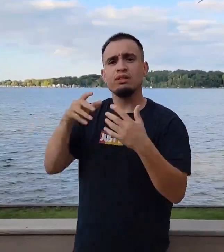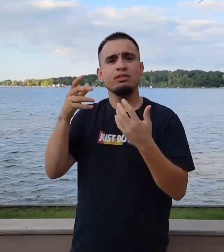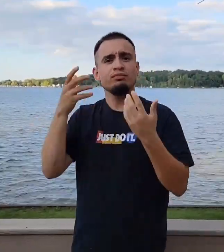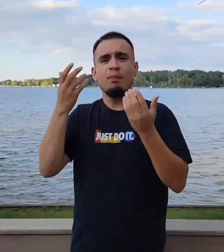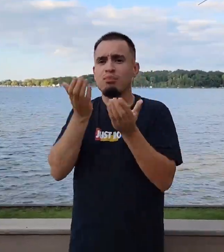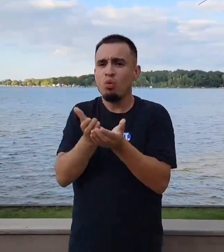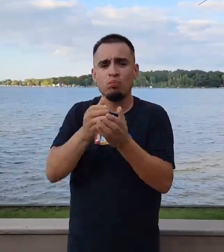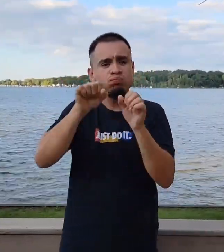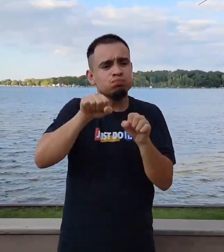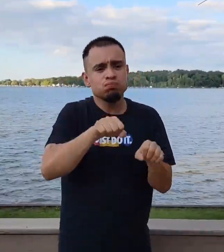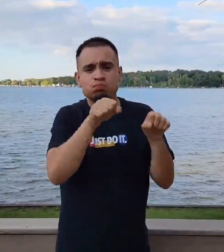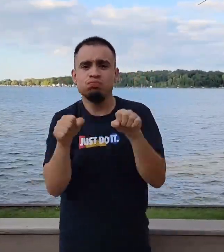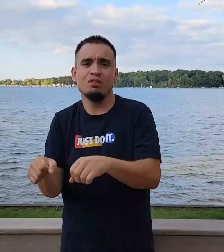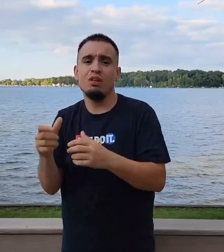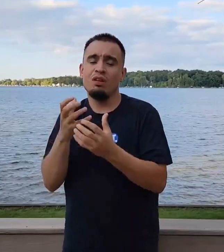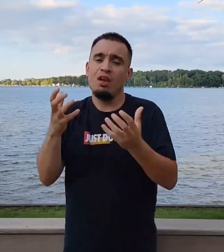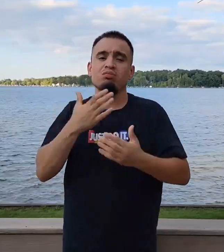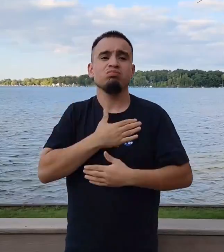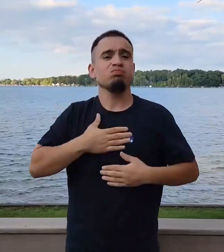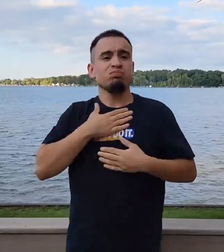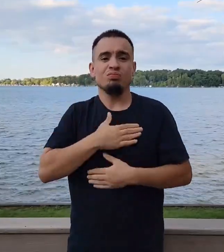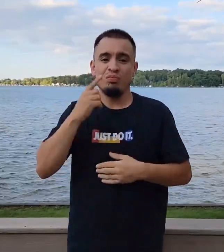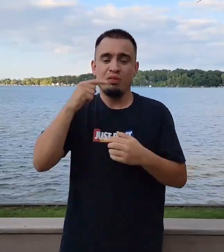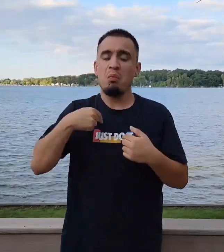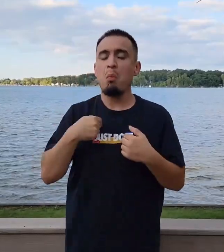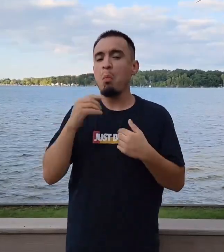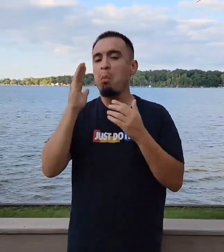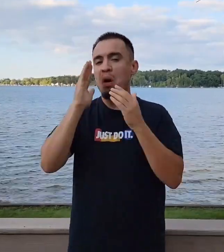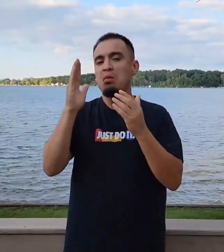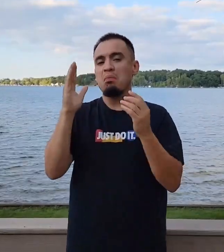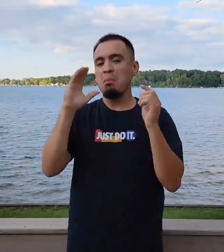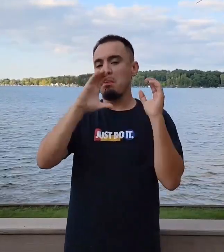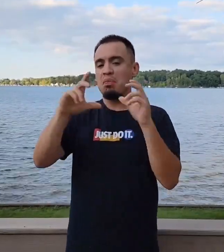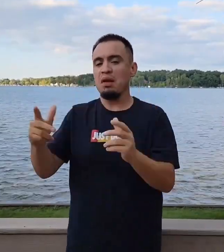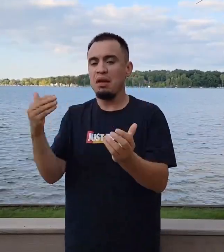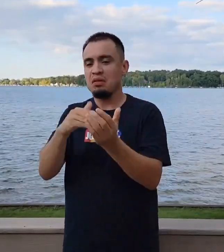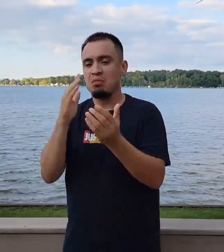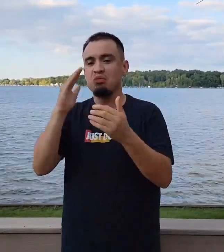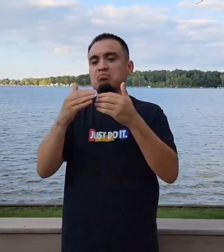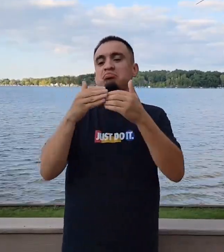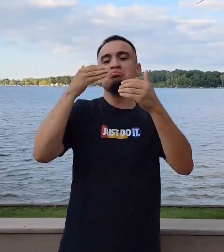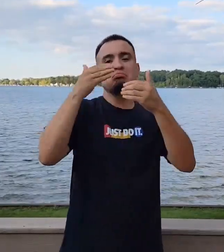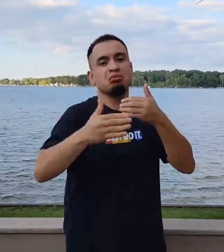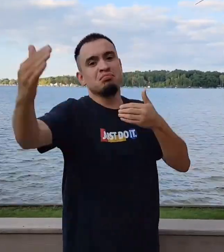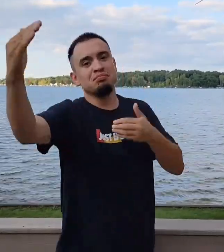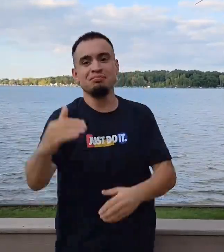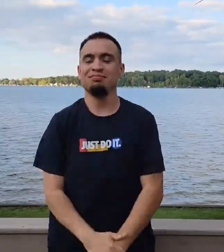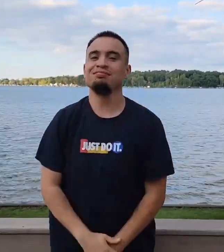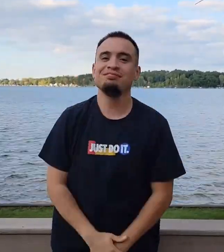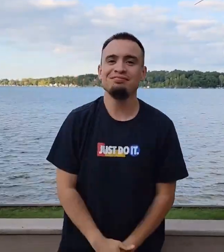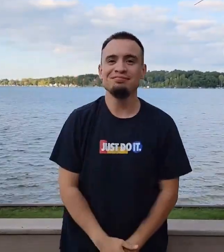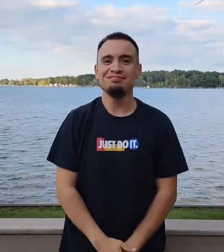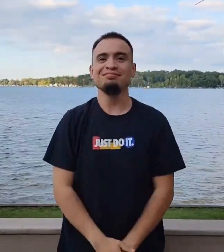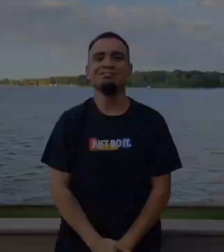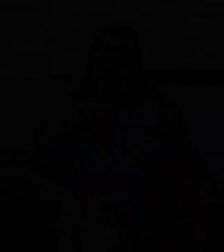things like boating, swimming, kayaking, I really enjoyed it. I will definitely come again.